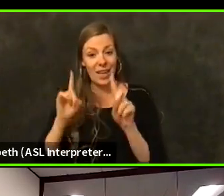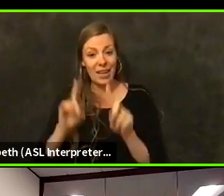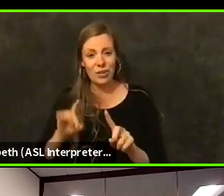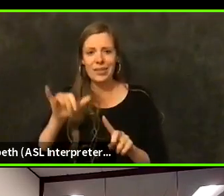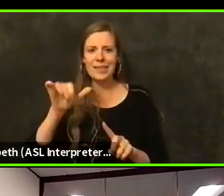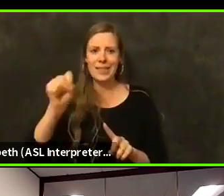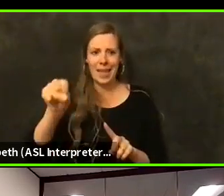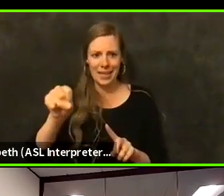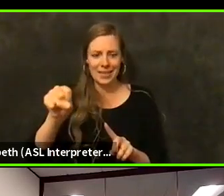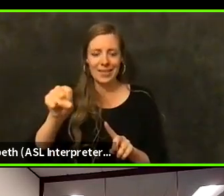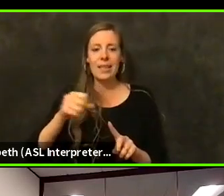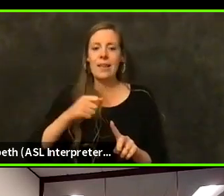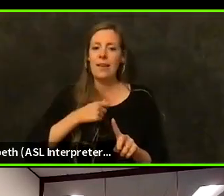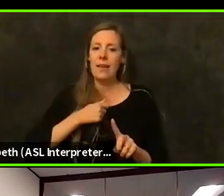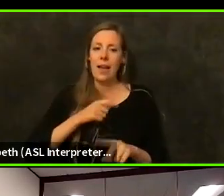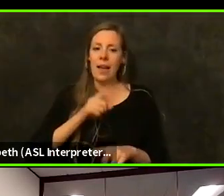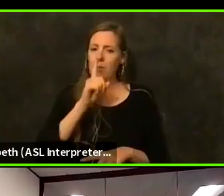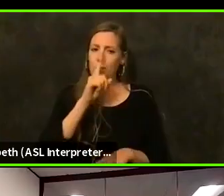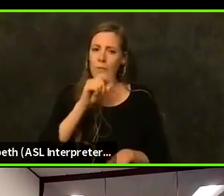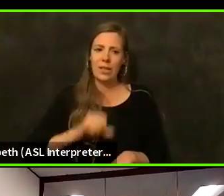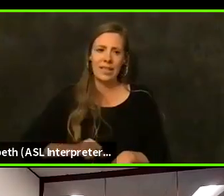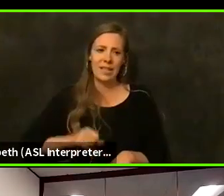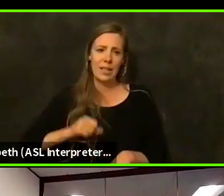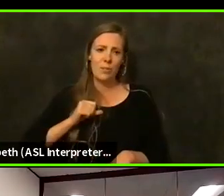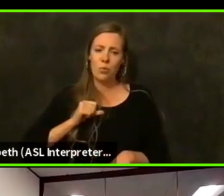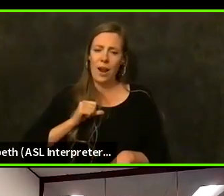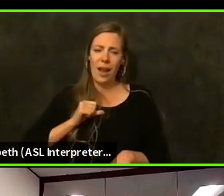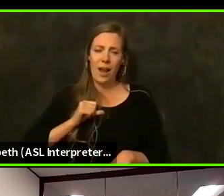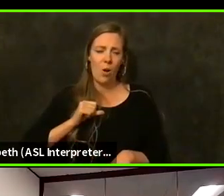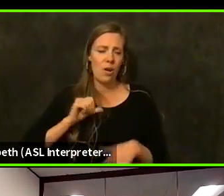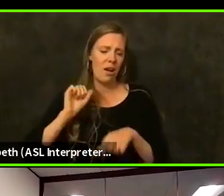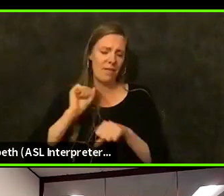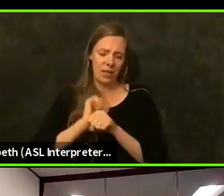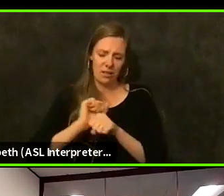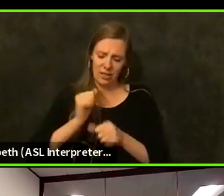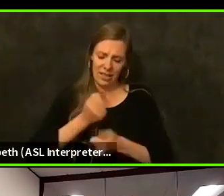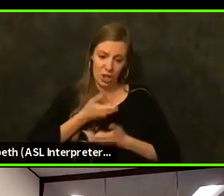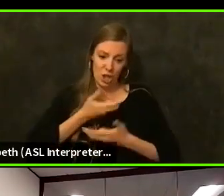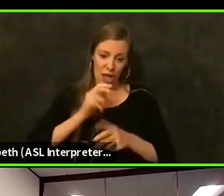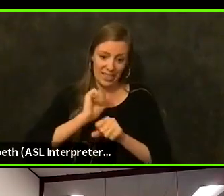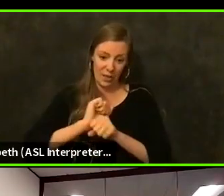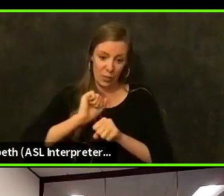and I am extremely proud of the tireless, exhaustive efforts of Sonoma County staff